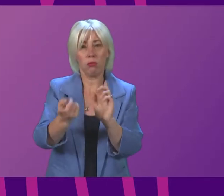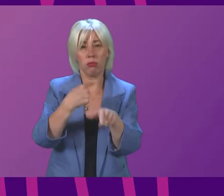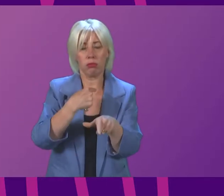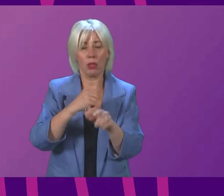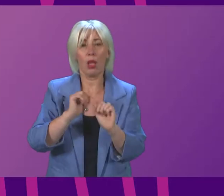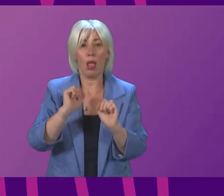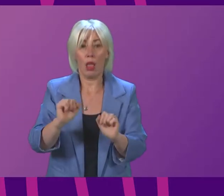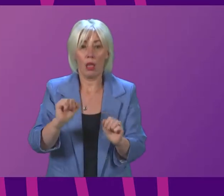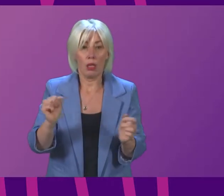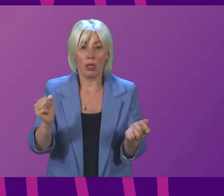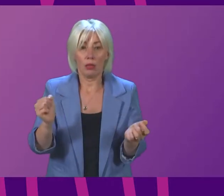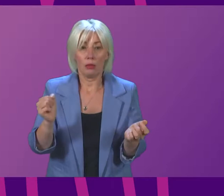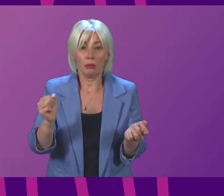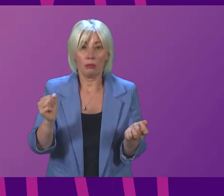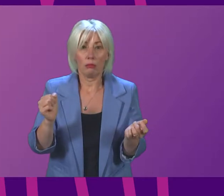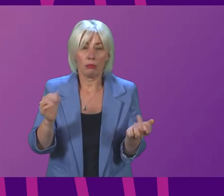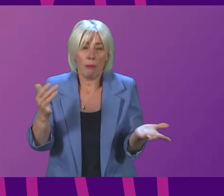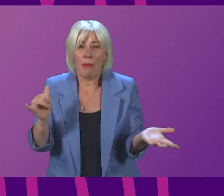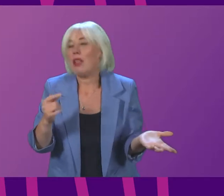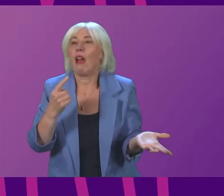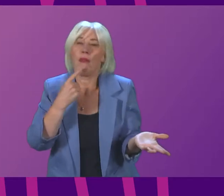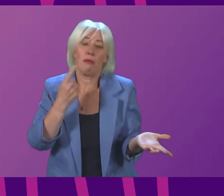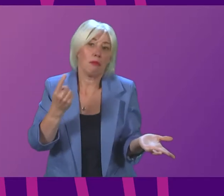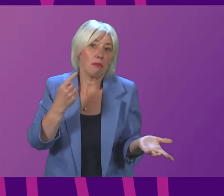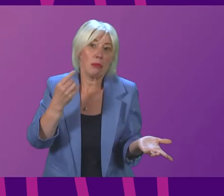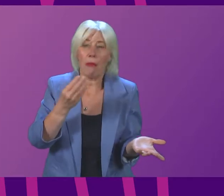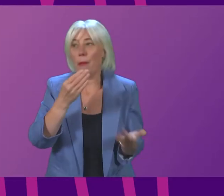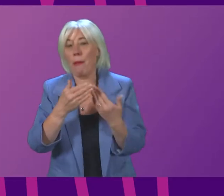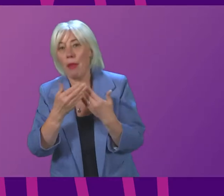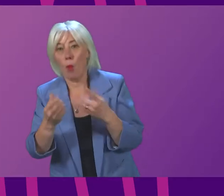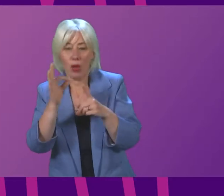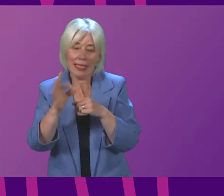I perhaps suggested some matters in more detail than I should have done,